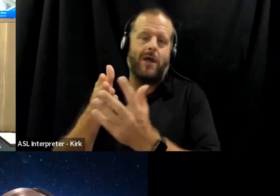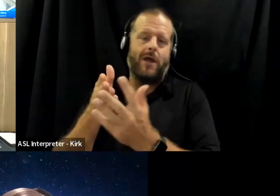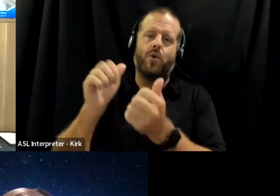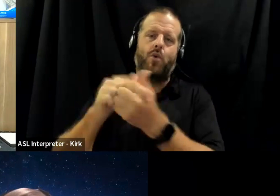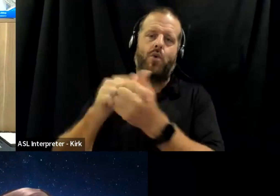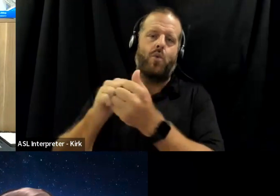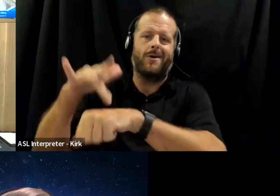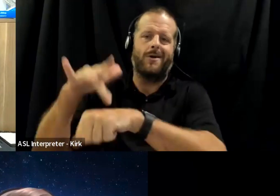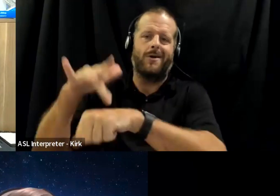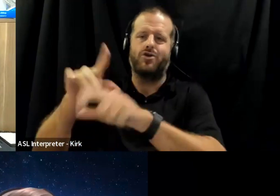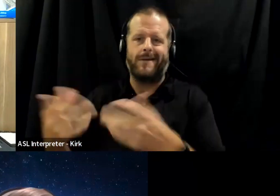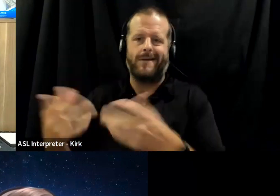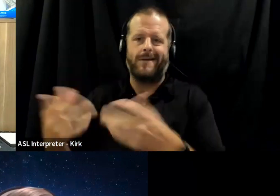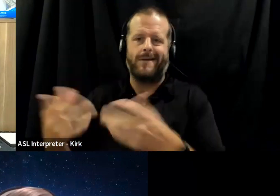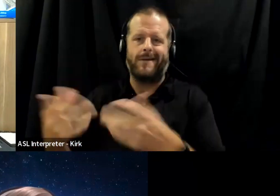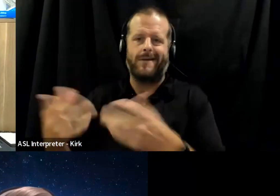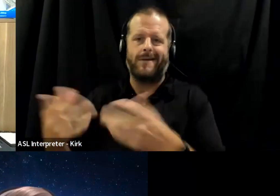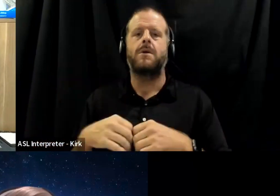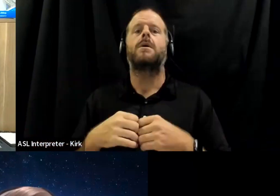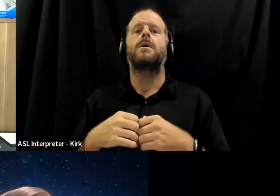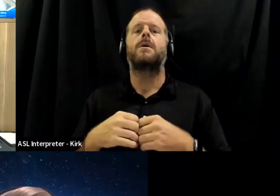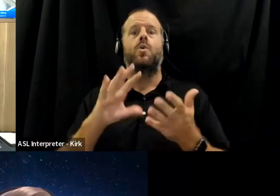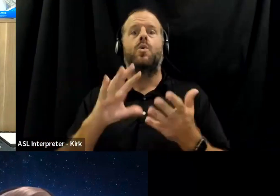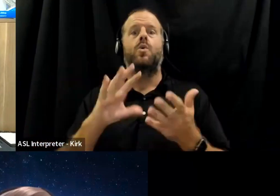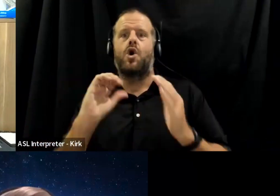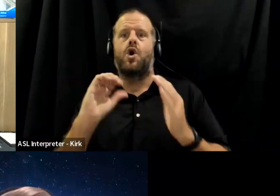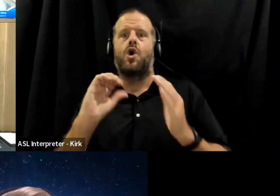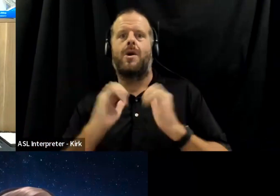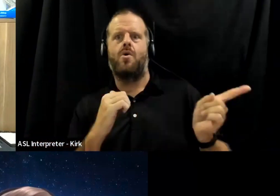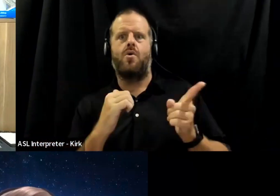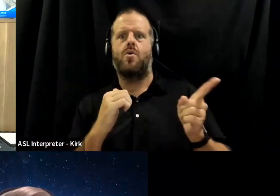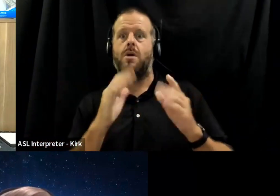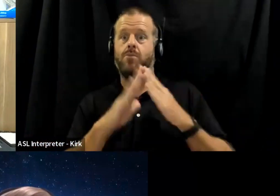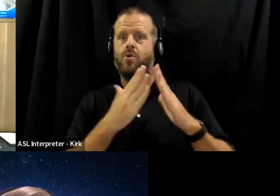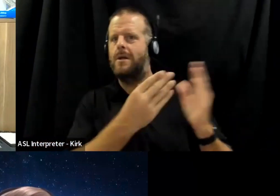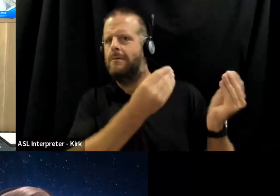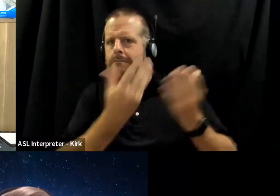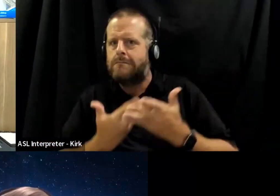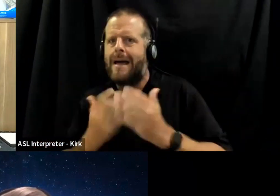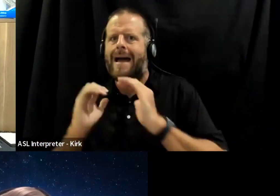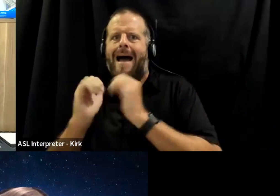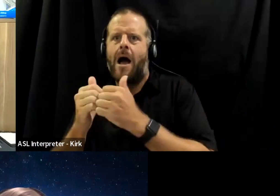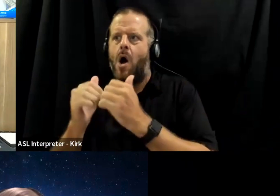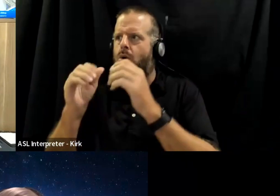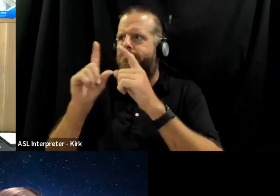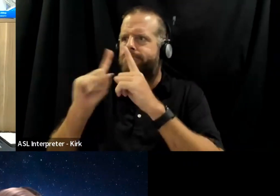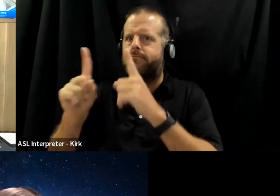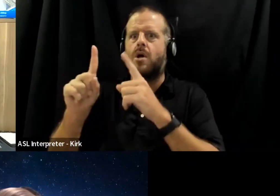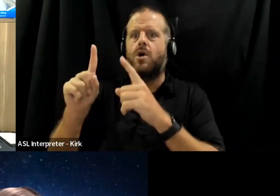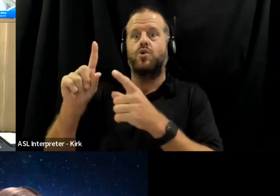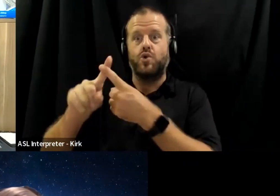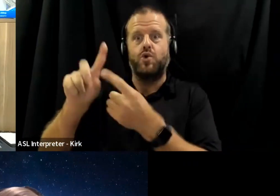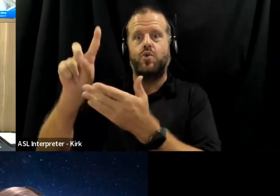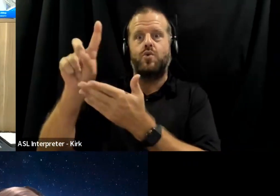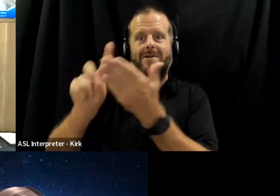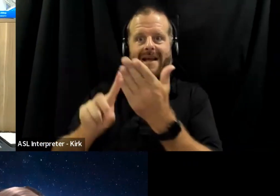You learn from your community how to speak the languages, the language of developers and designers. It's not effective to complain.